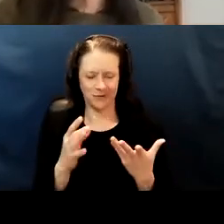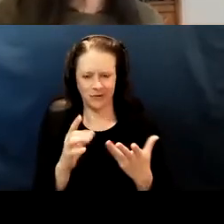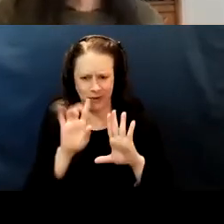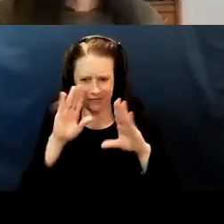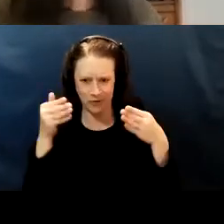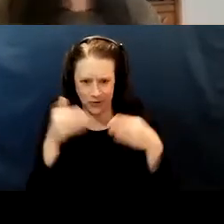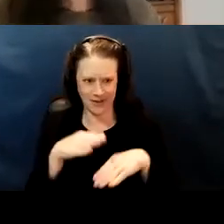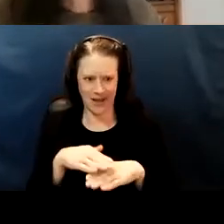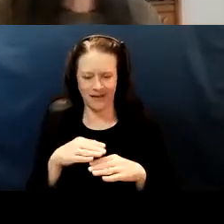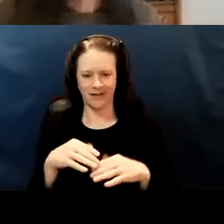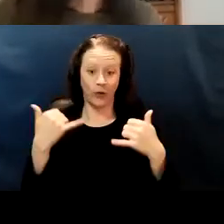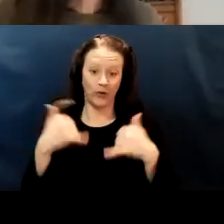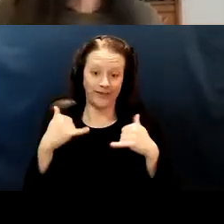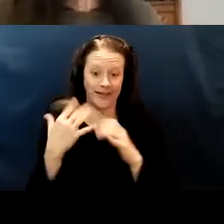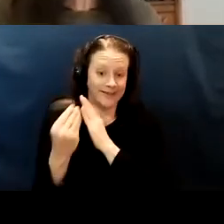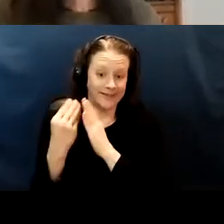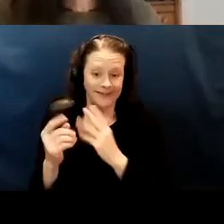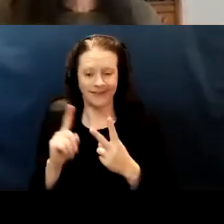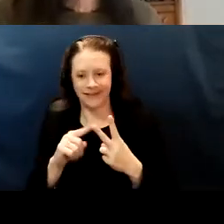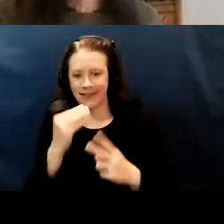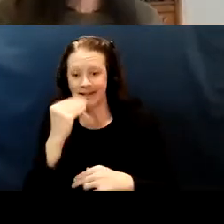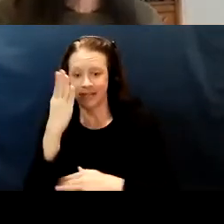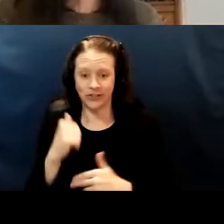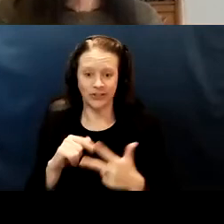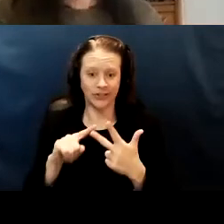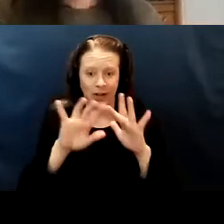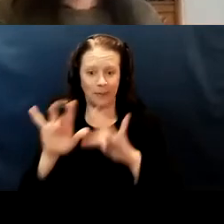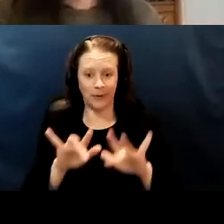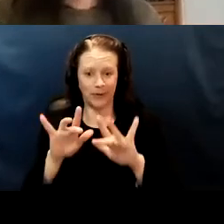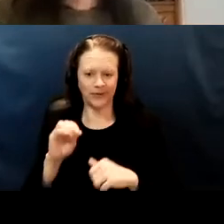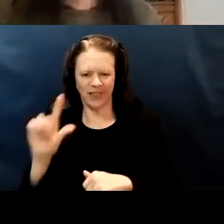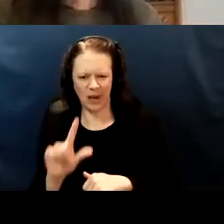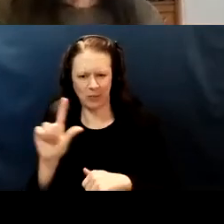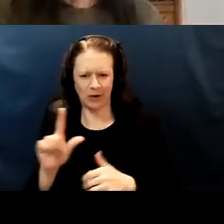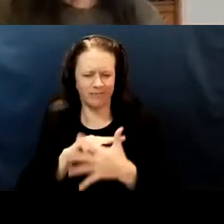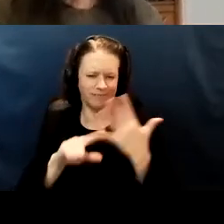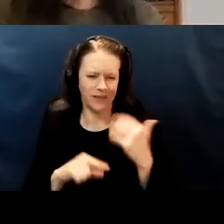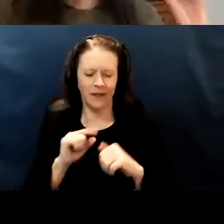on recess, lunch, library, computers. You'll notice they're